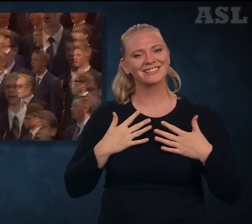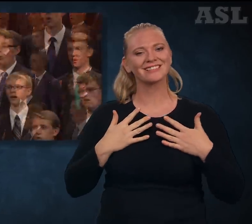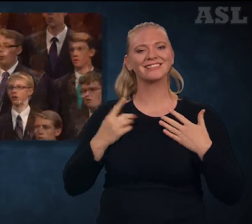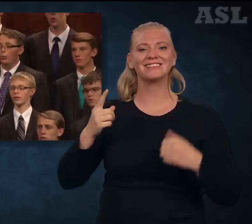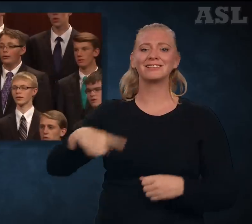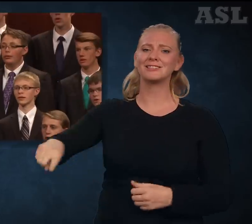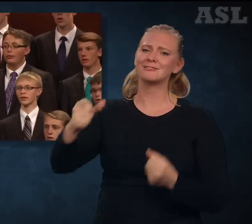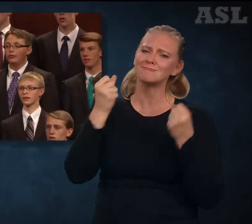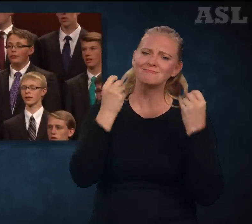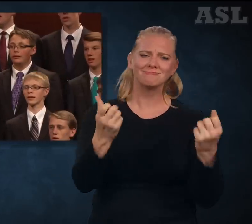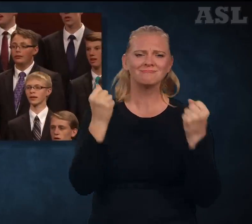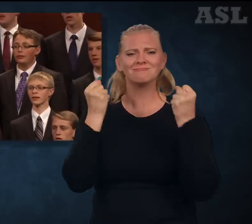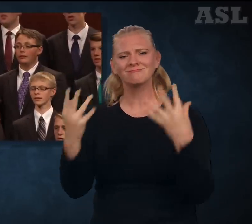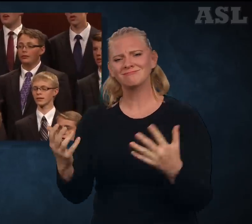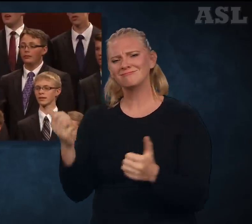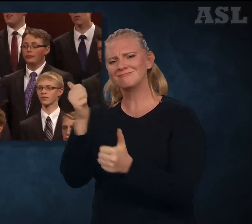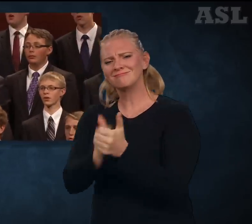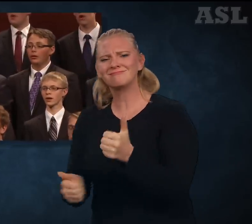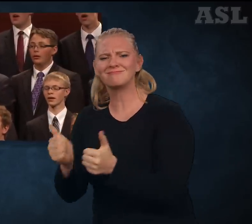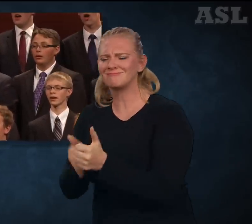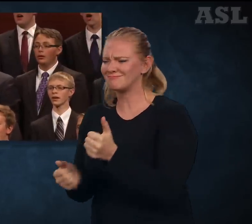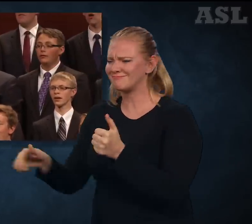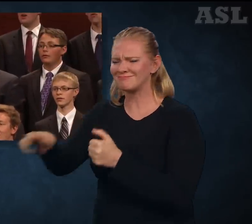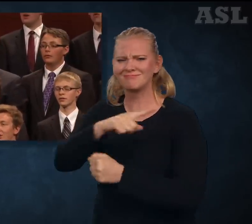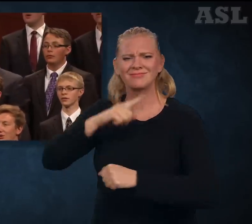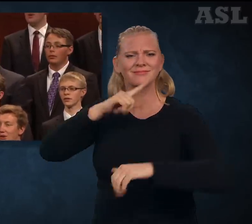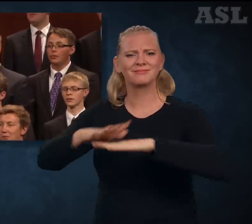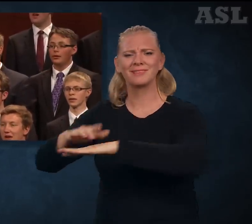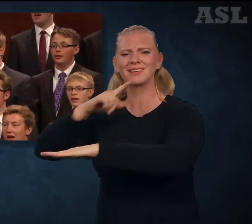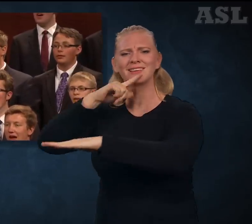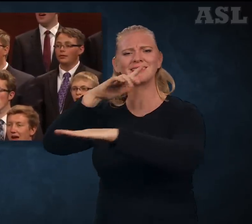TO LIGHTEN OUR MINDS WITH ITS RAYS.